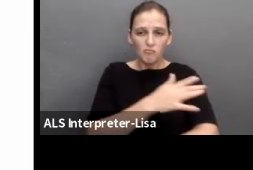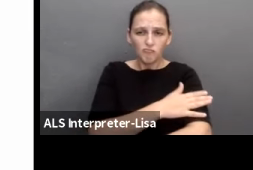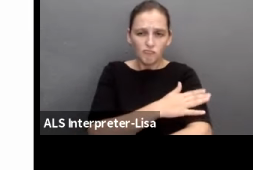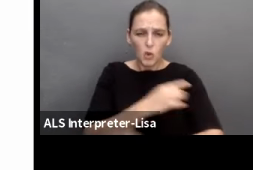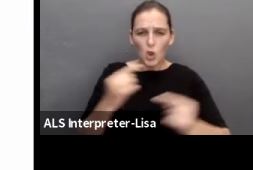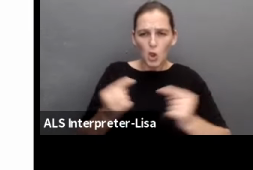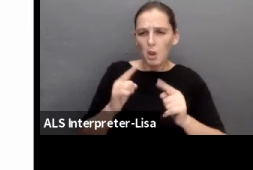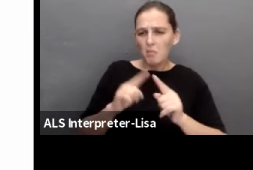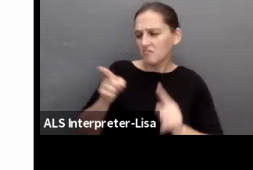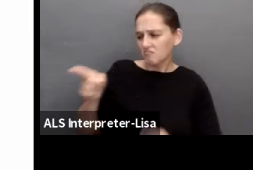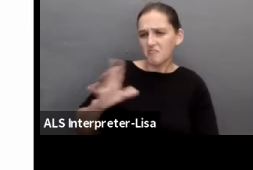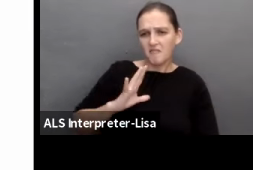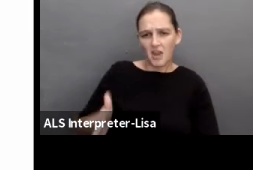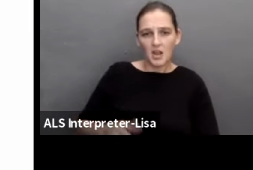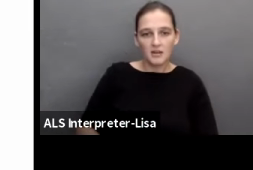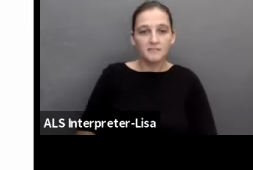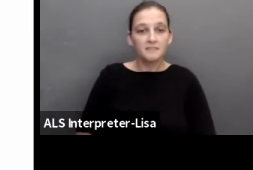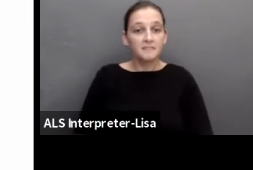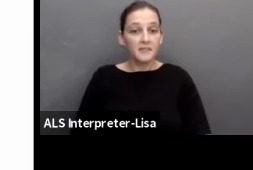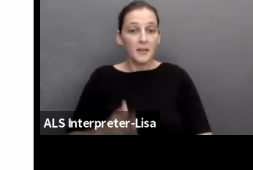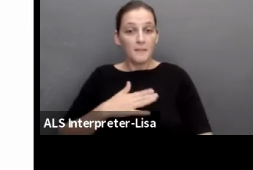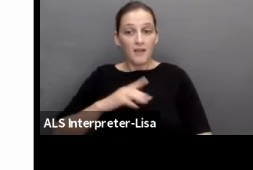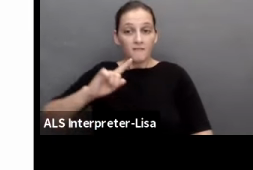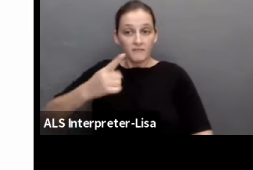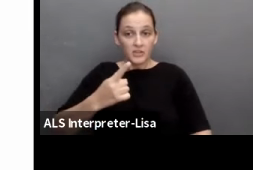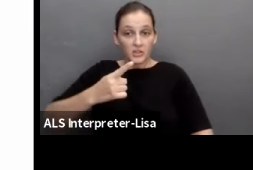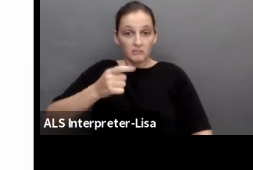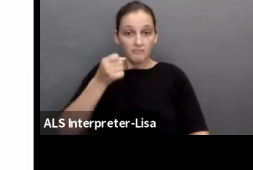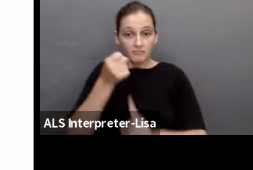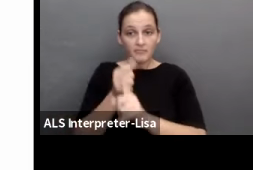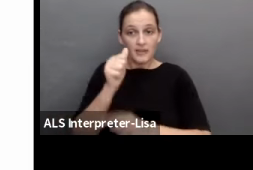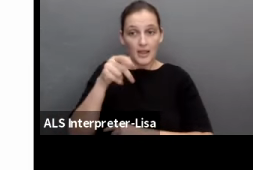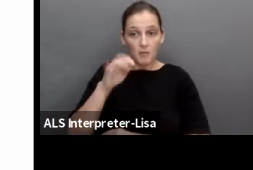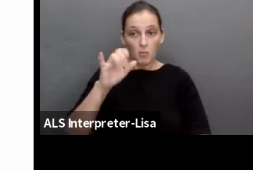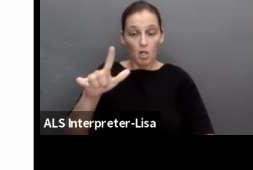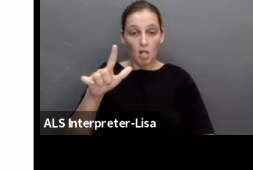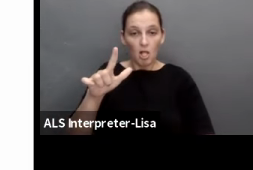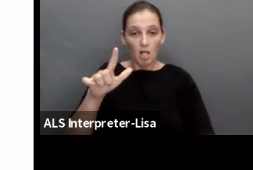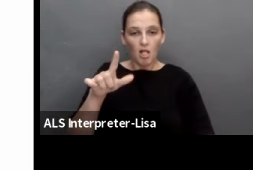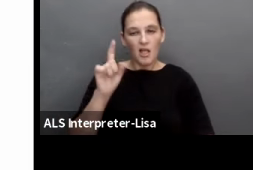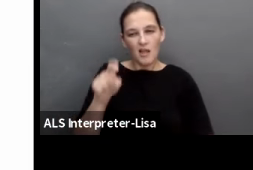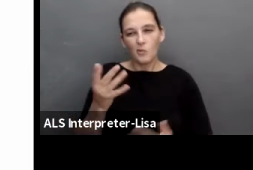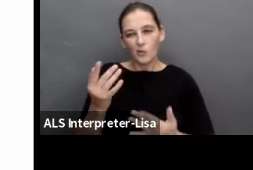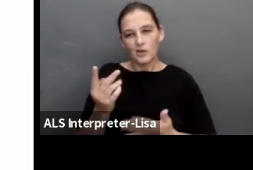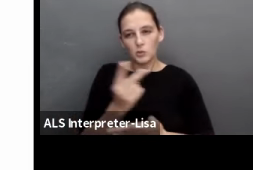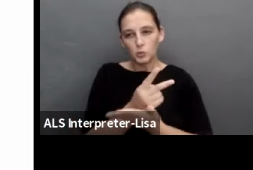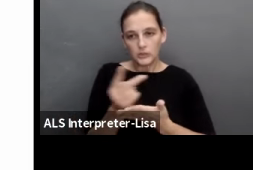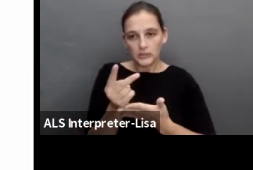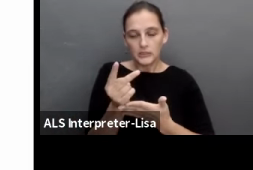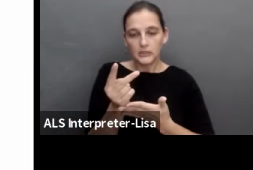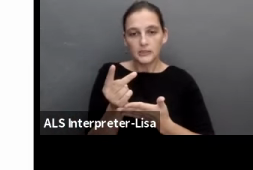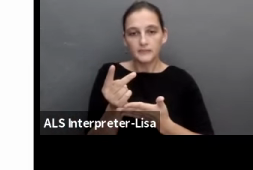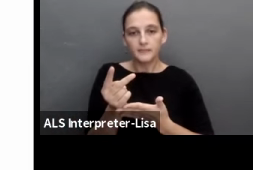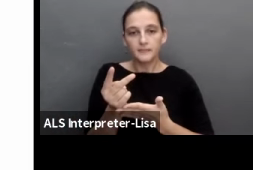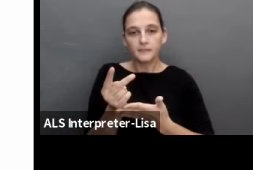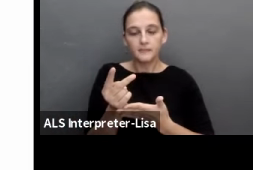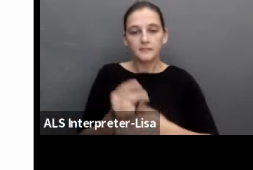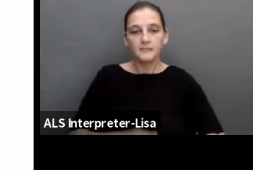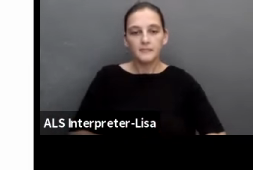Ashley: So I got my first one in April and I had to wait a few weeks.